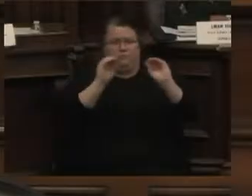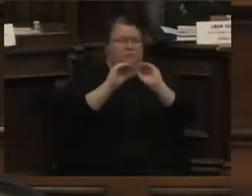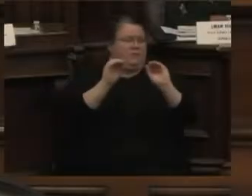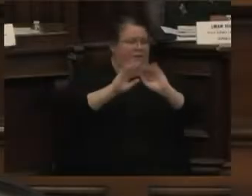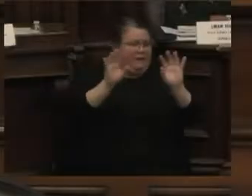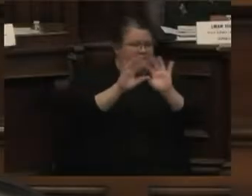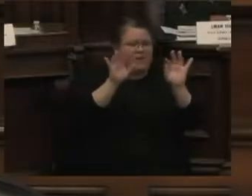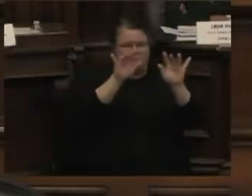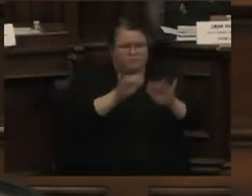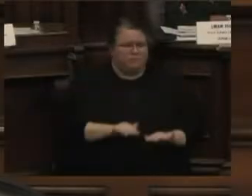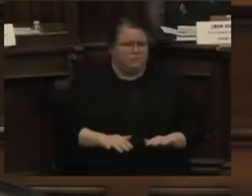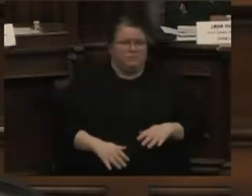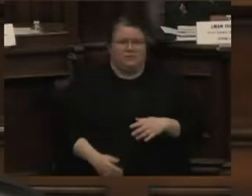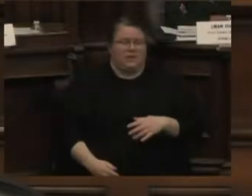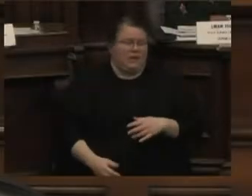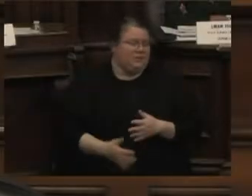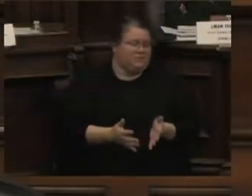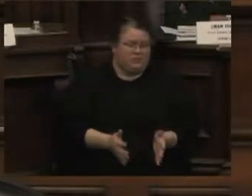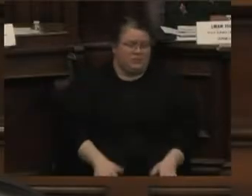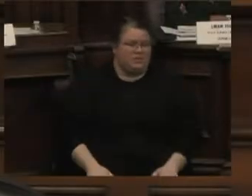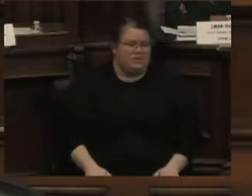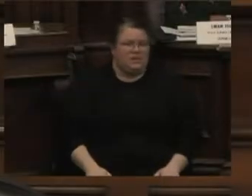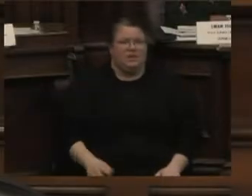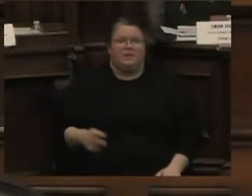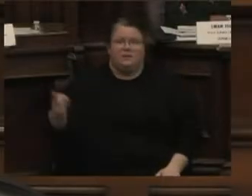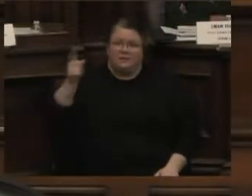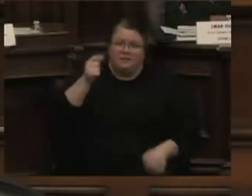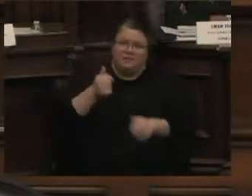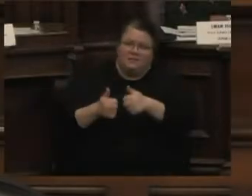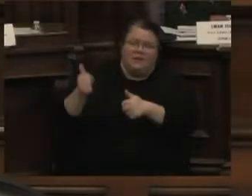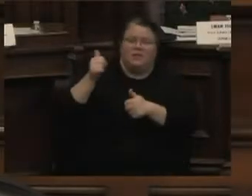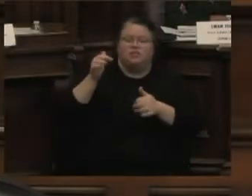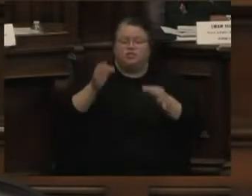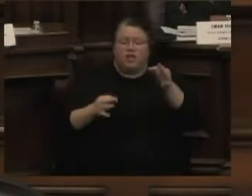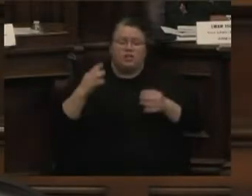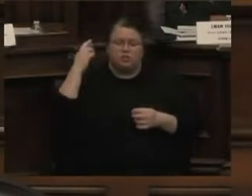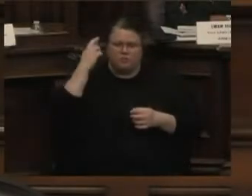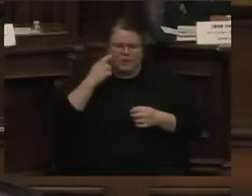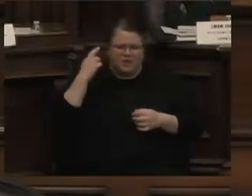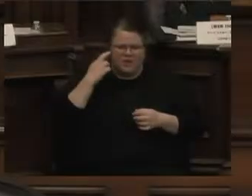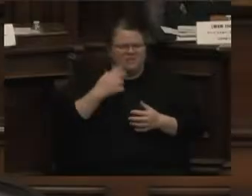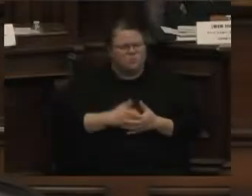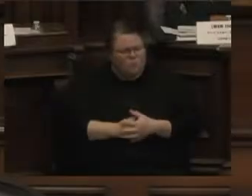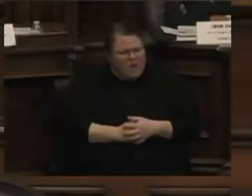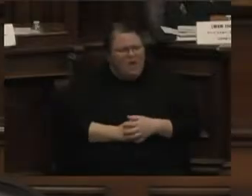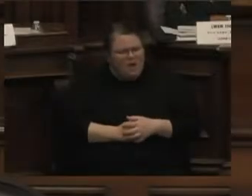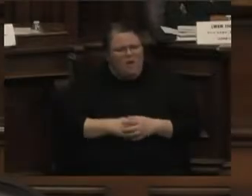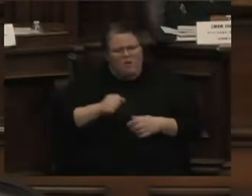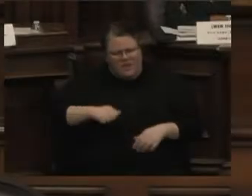powers once the laws are